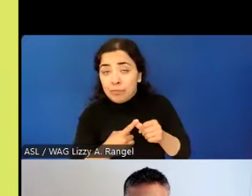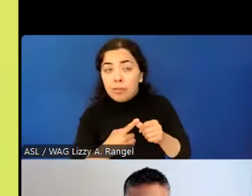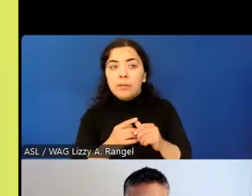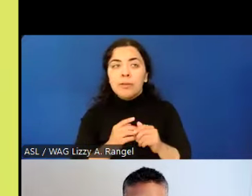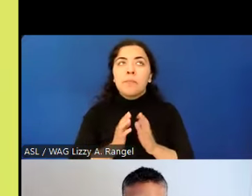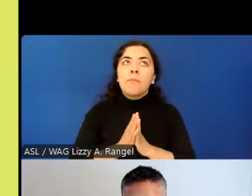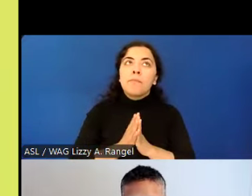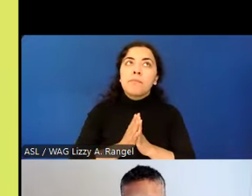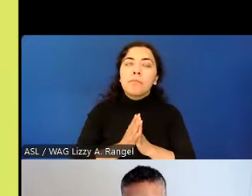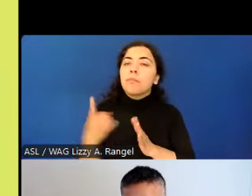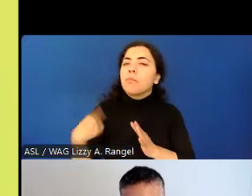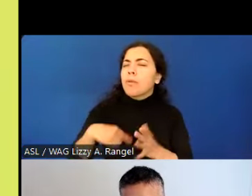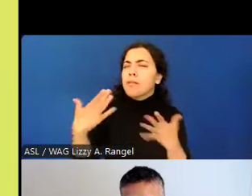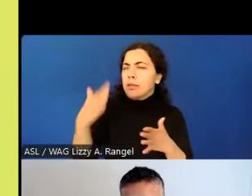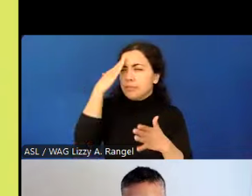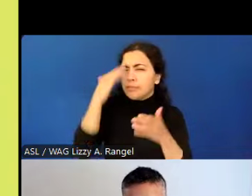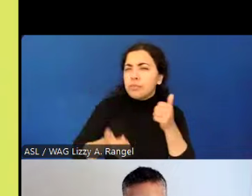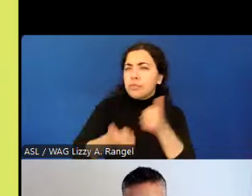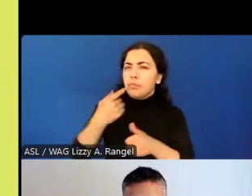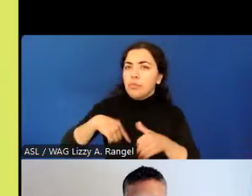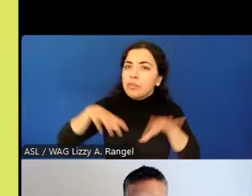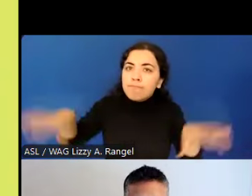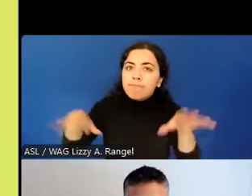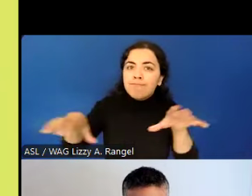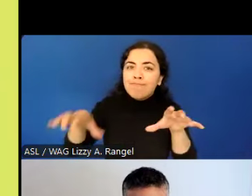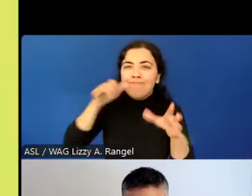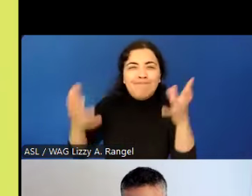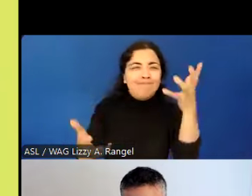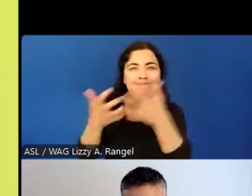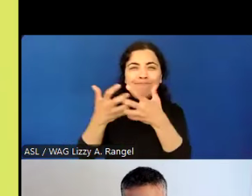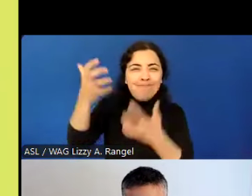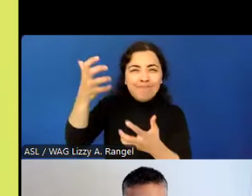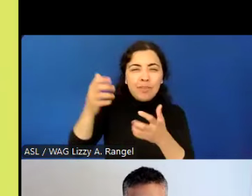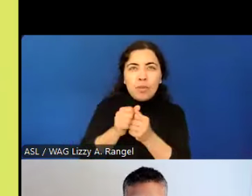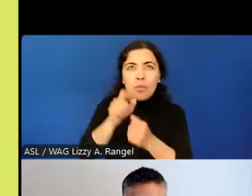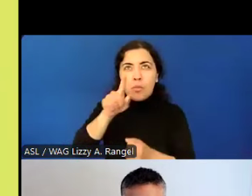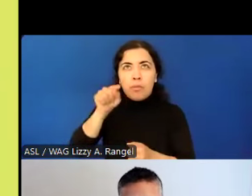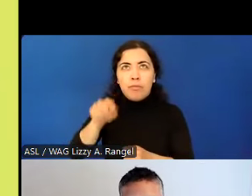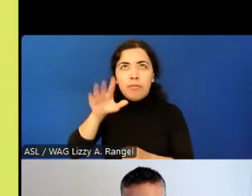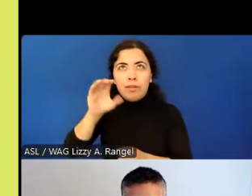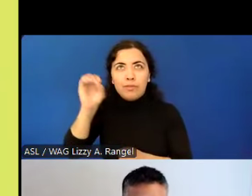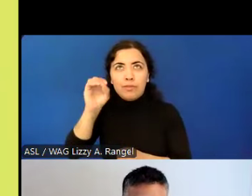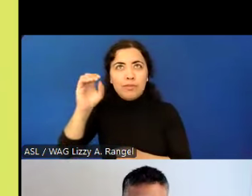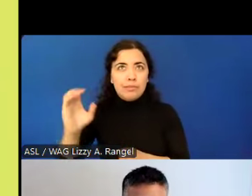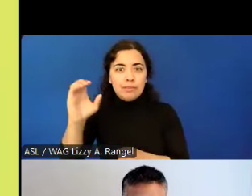know that most of our activities compatible with 1.5 degrees Celsius and a livable and just future